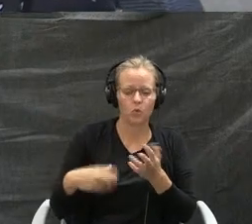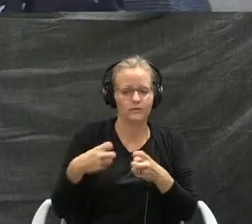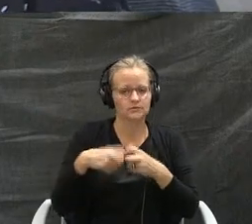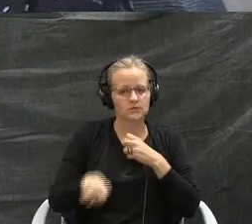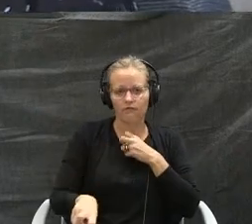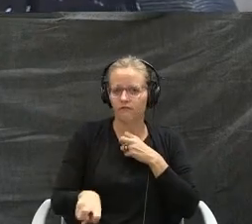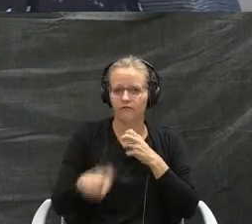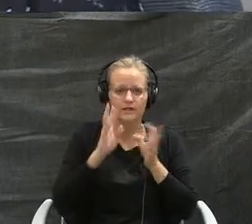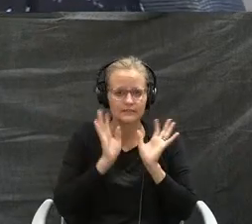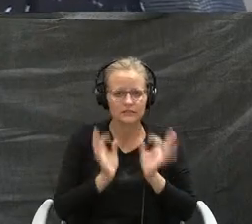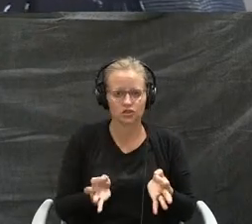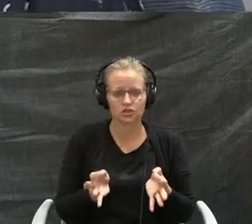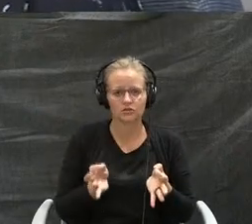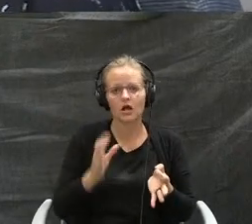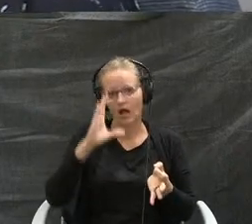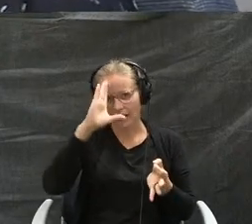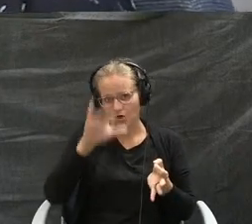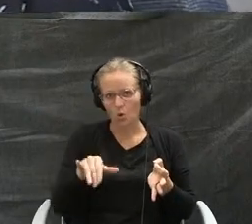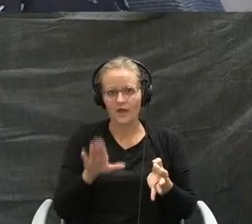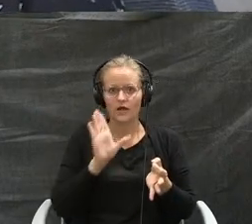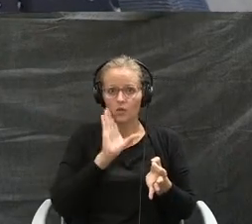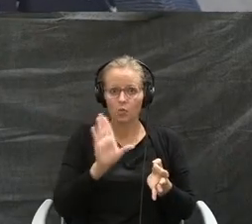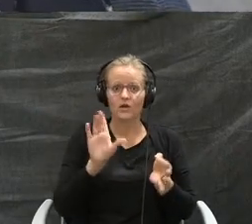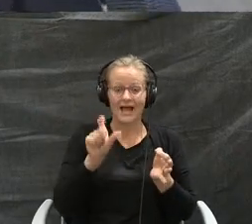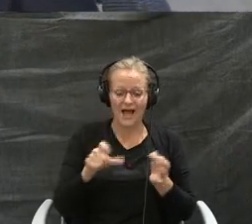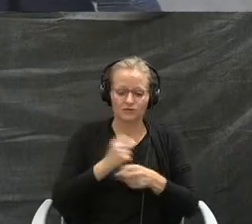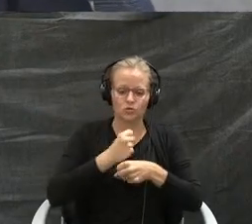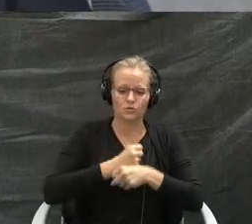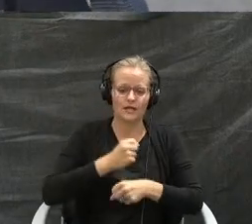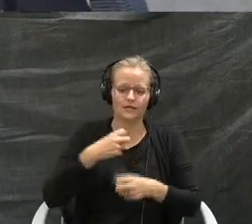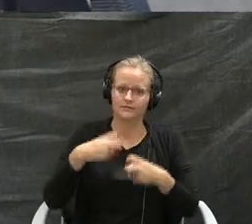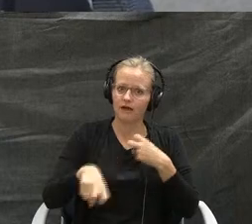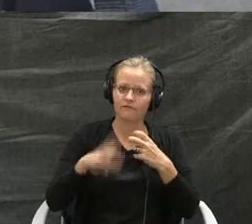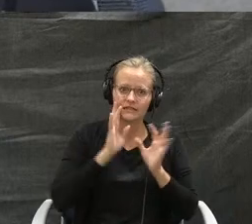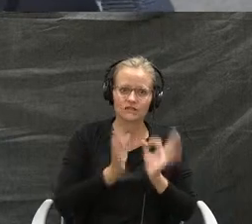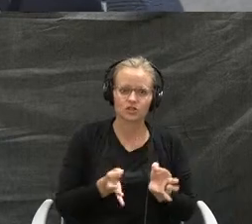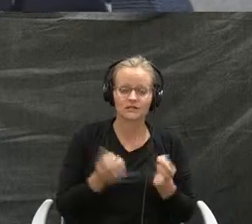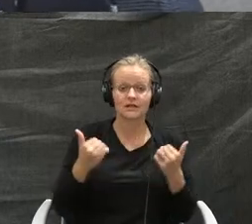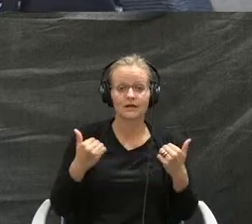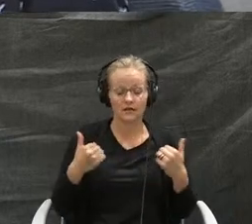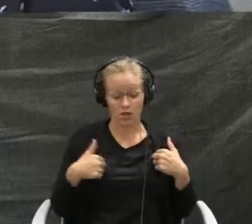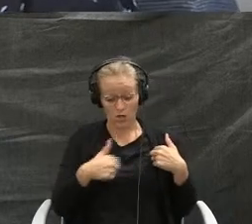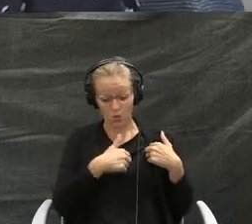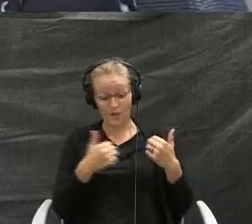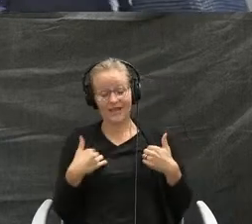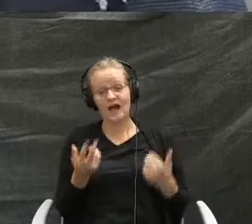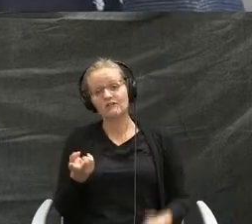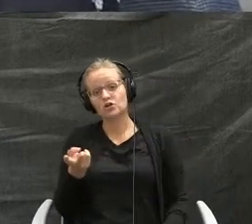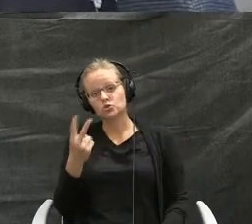will be made. We have two taka grads and one incoming 8th grader at MW. When we were talking about all of the